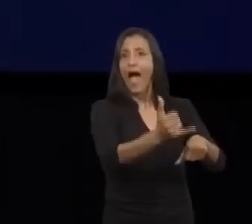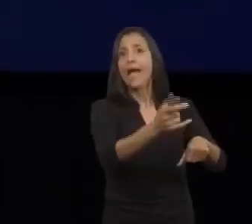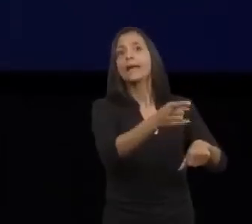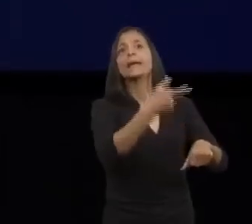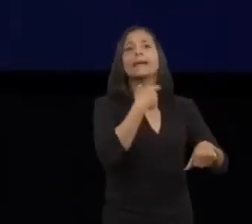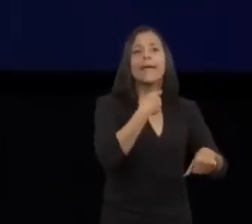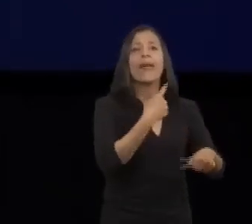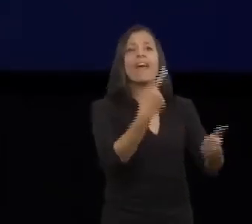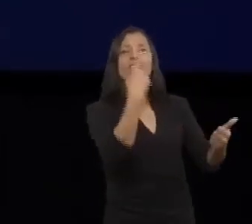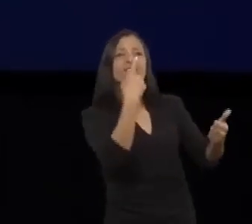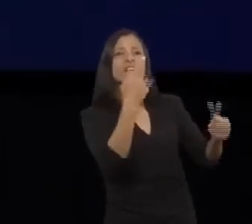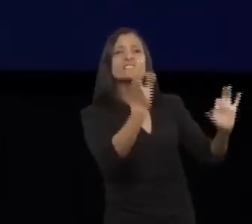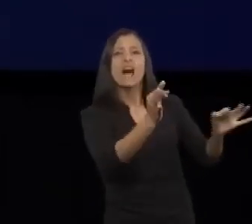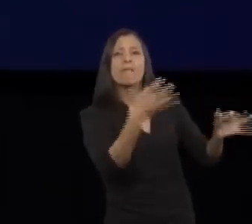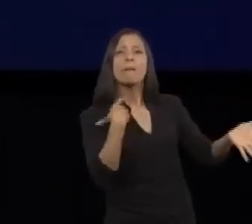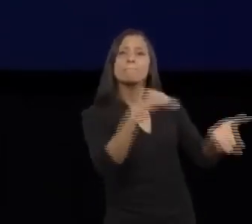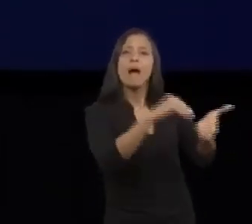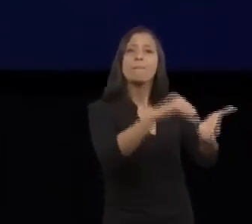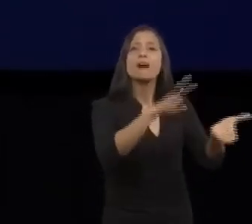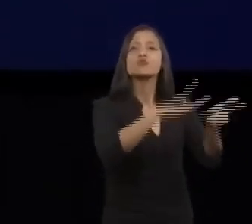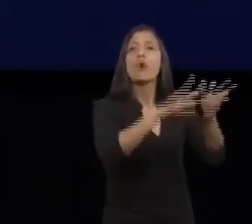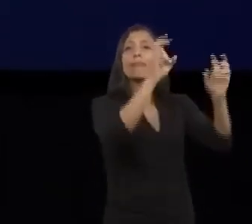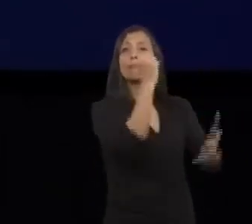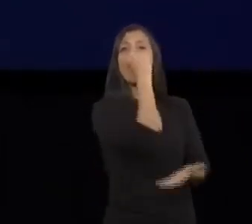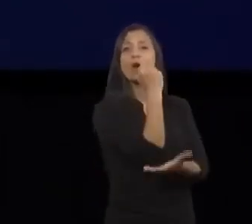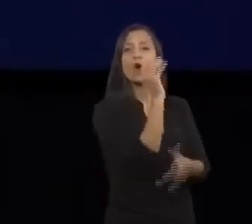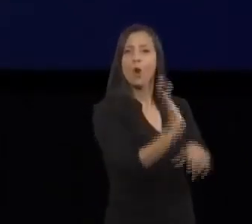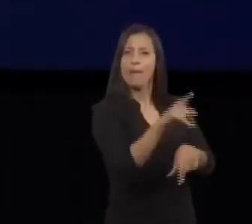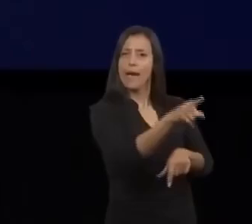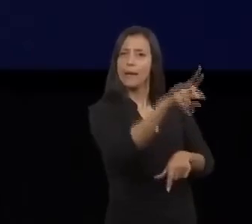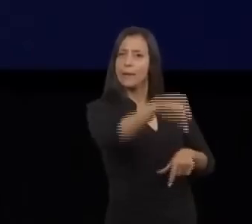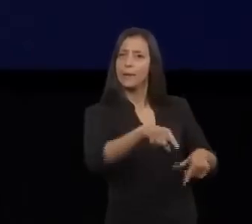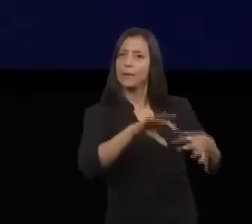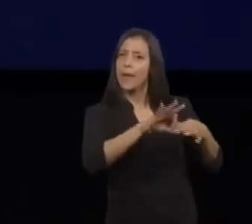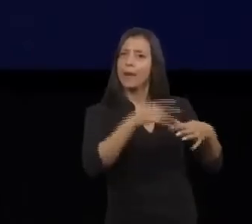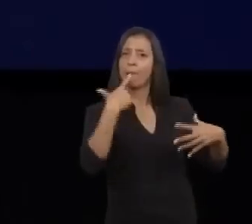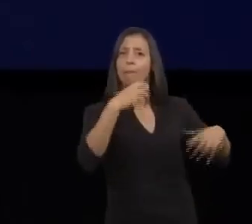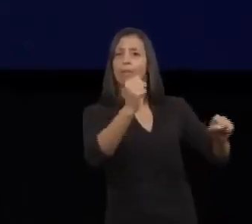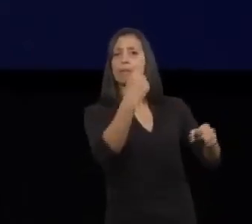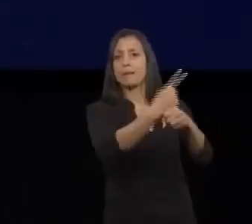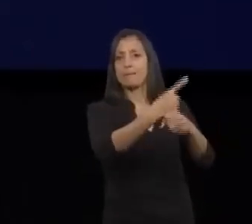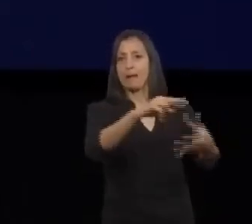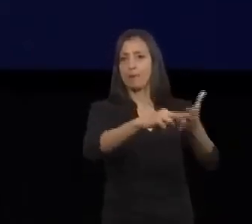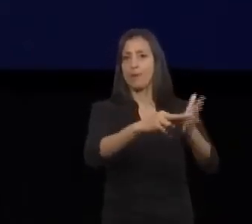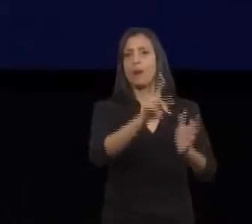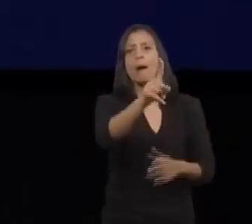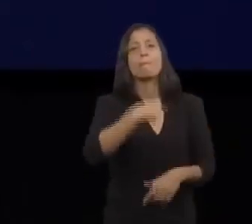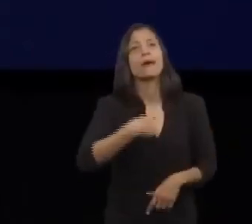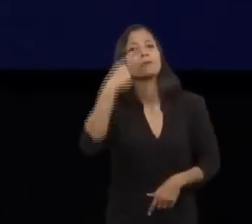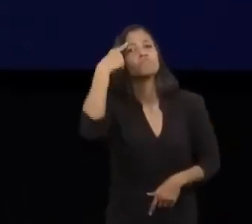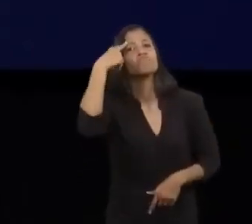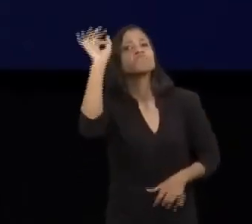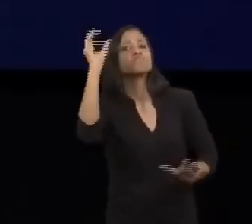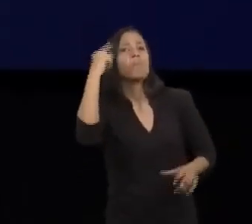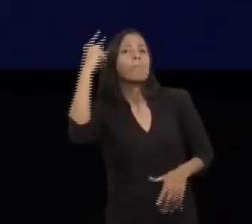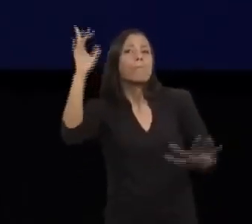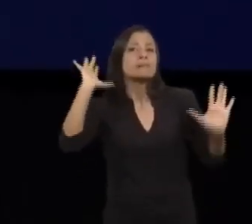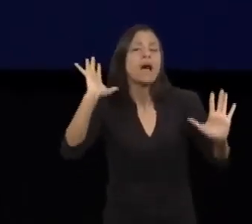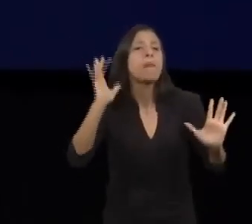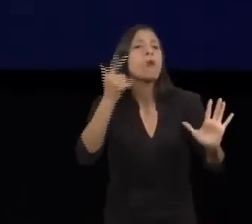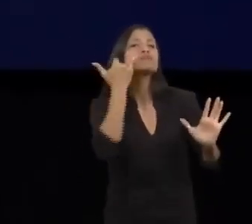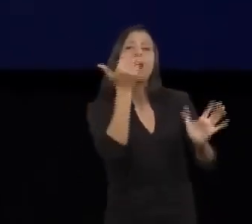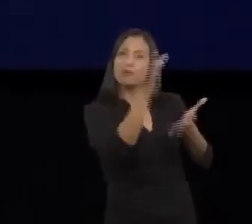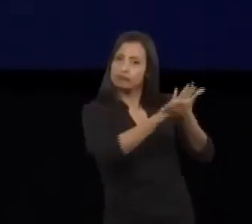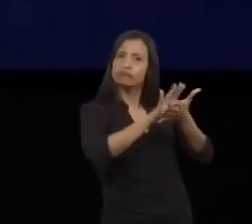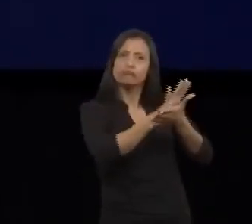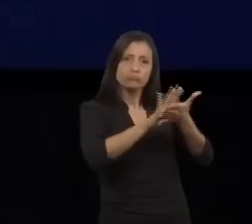That has some difficulty, but let's suppose then that we solve this problem of the double coincidence.